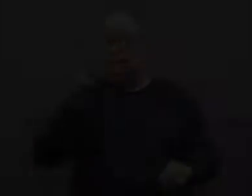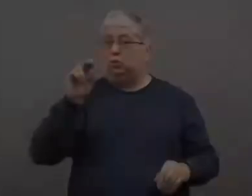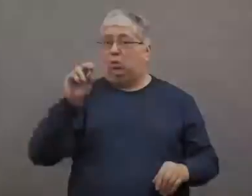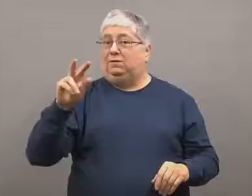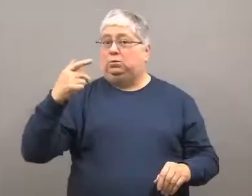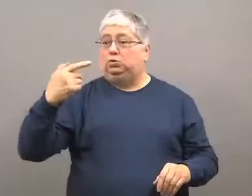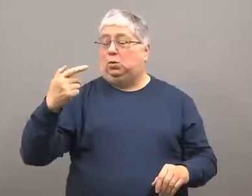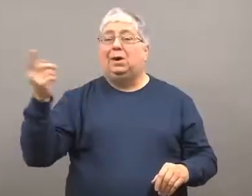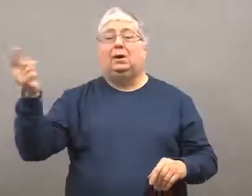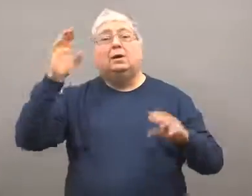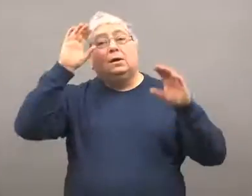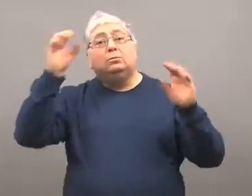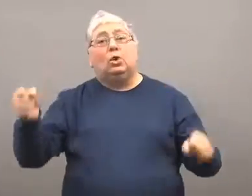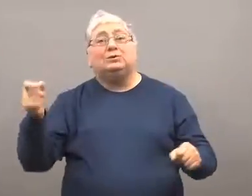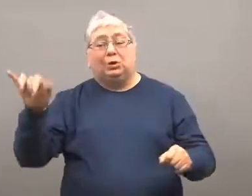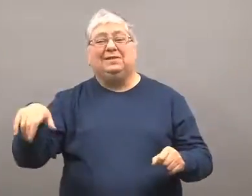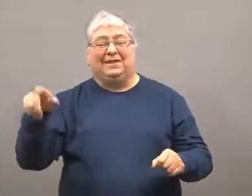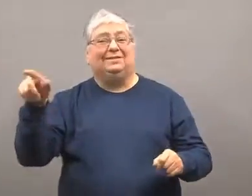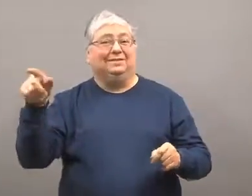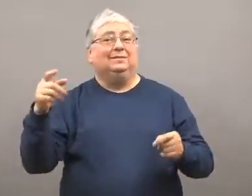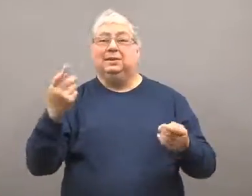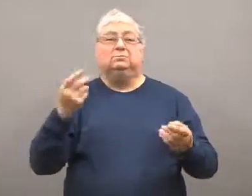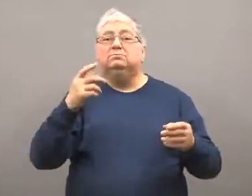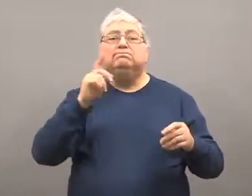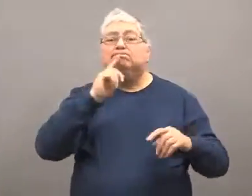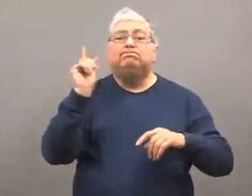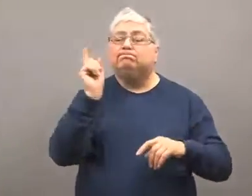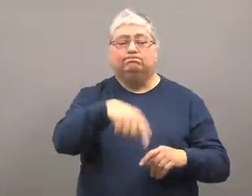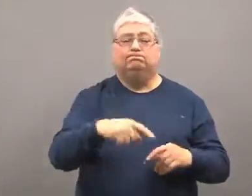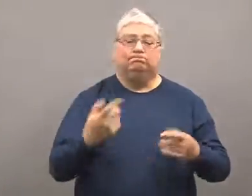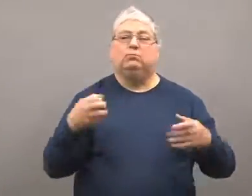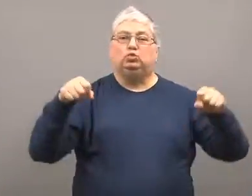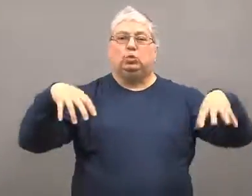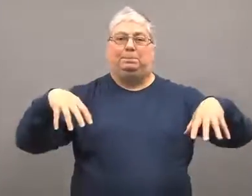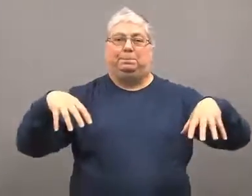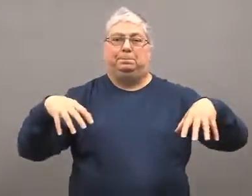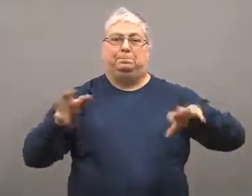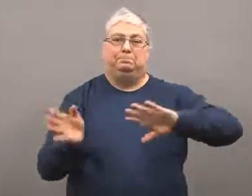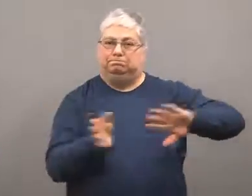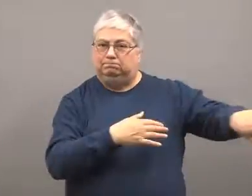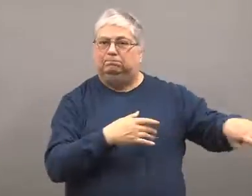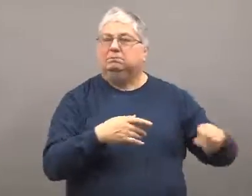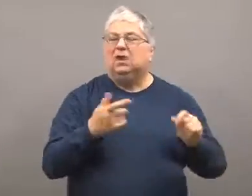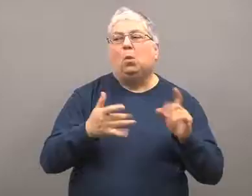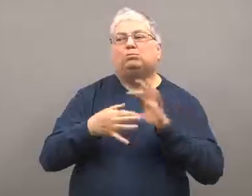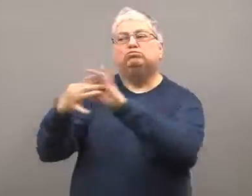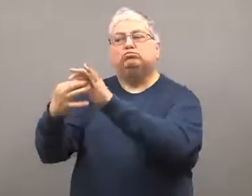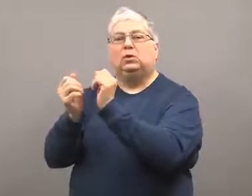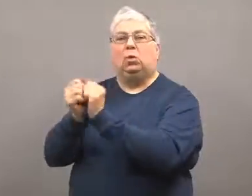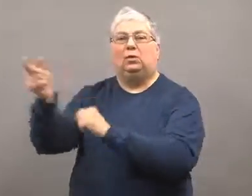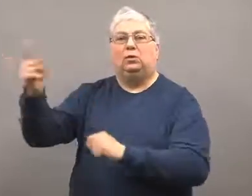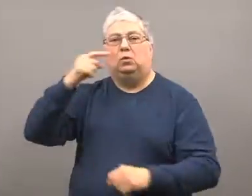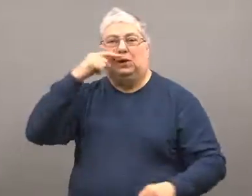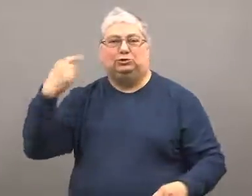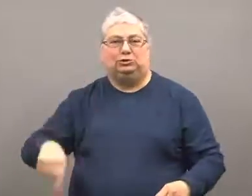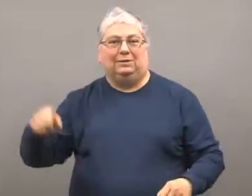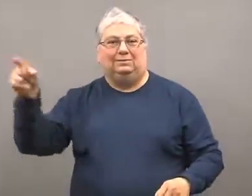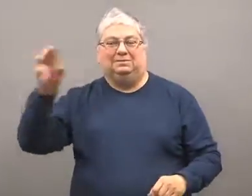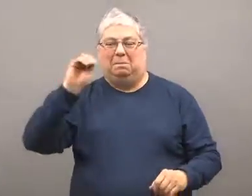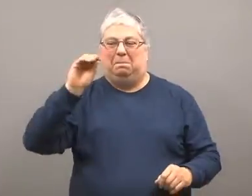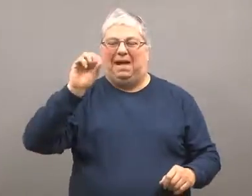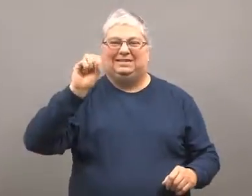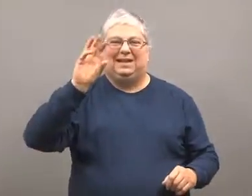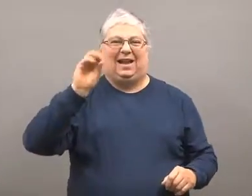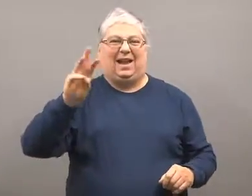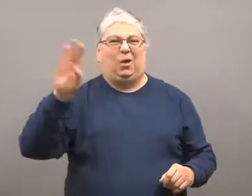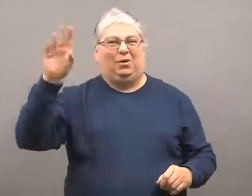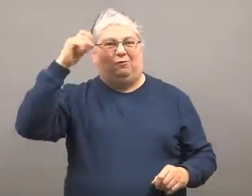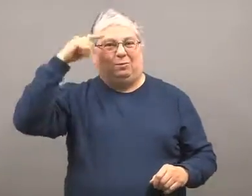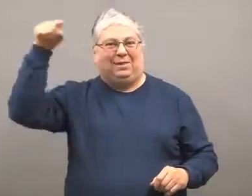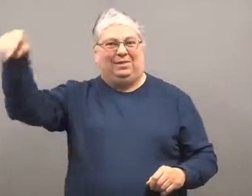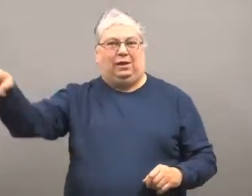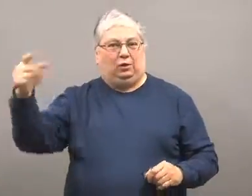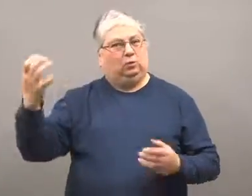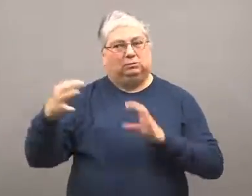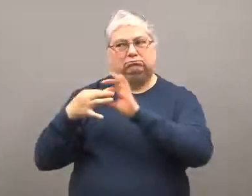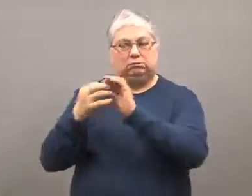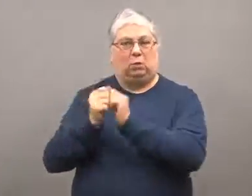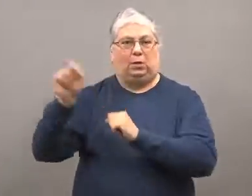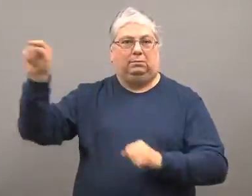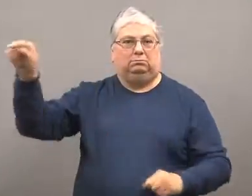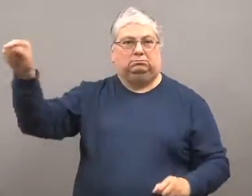The president made an announcement on November 21 cancelling that agreement.